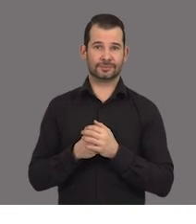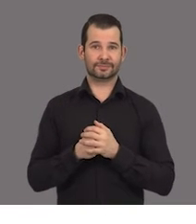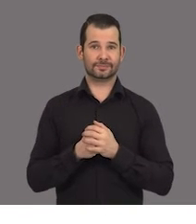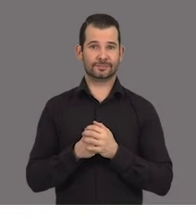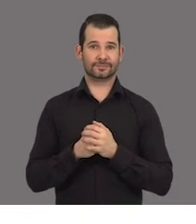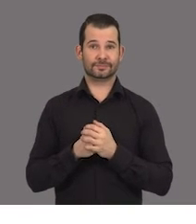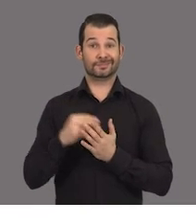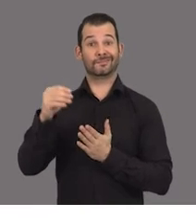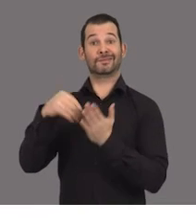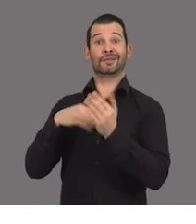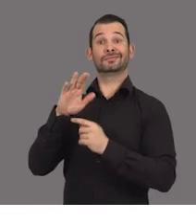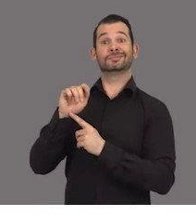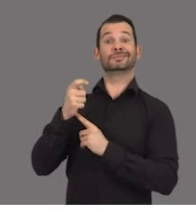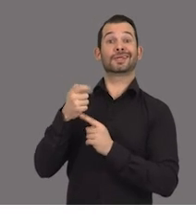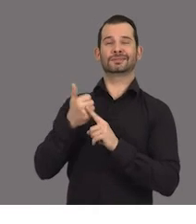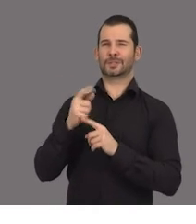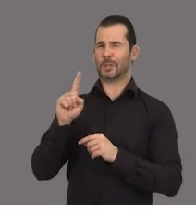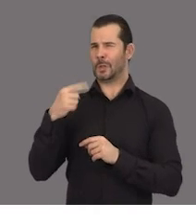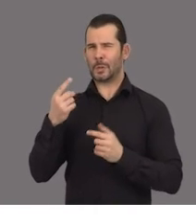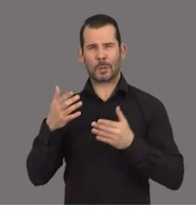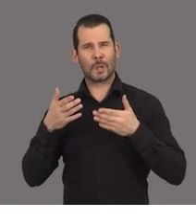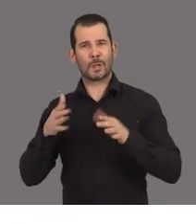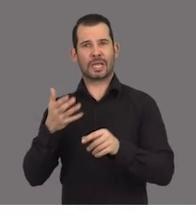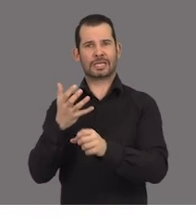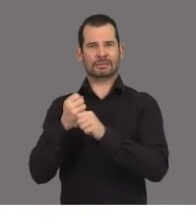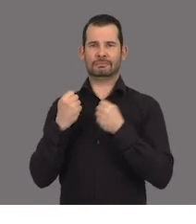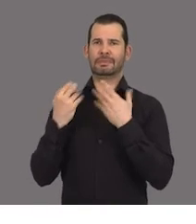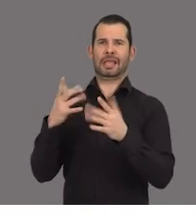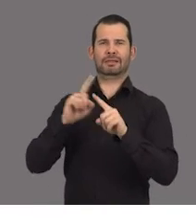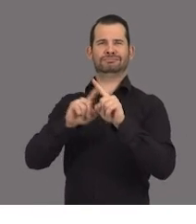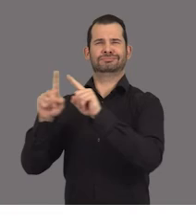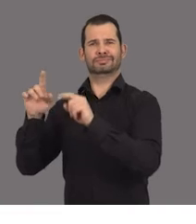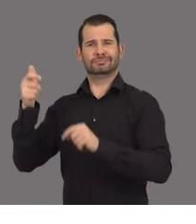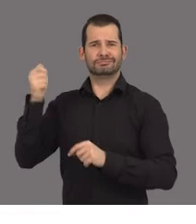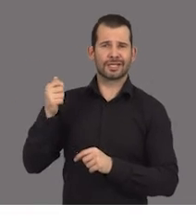Filing your taxes is the only way to get the many benefits and credits